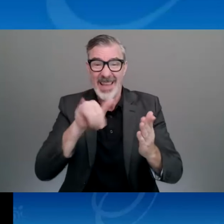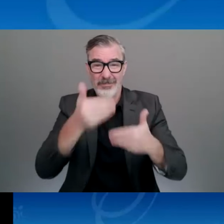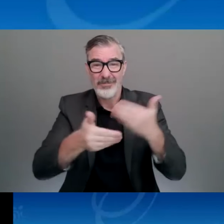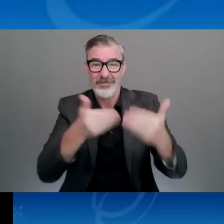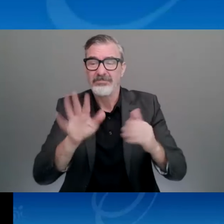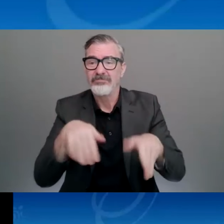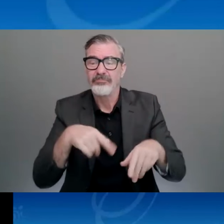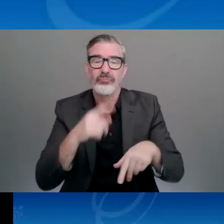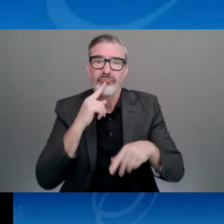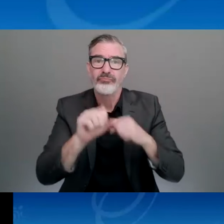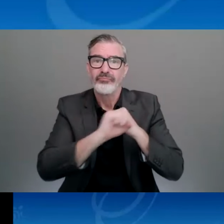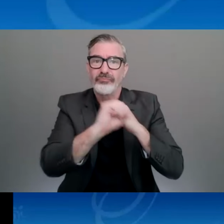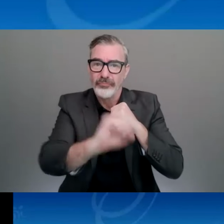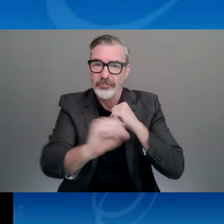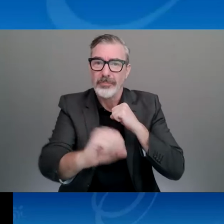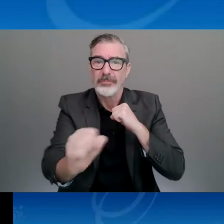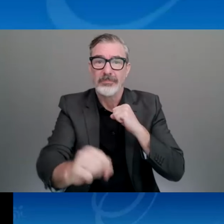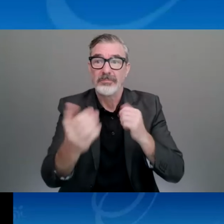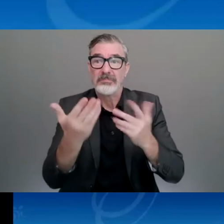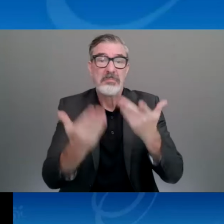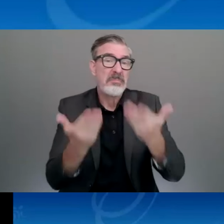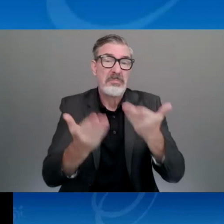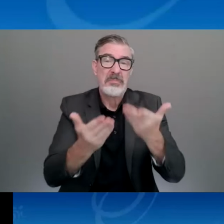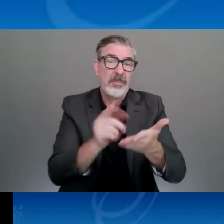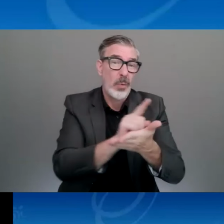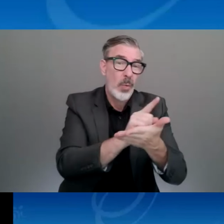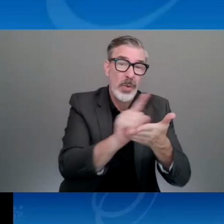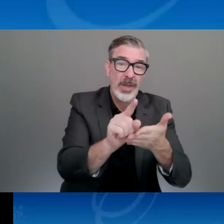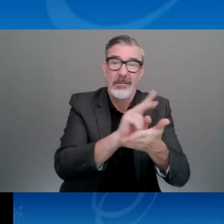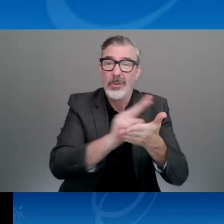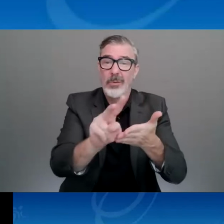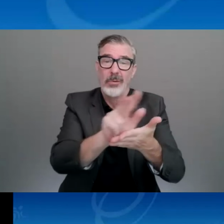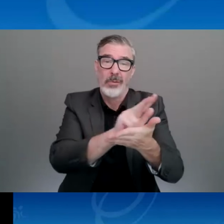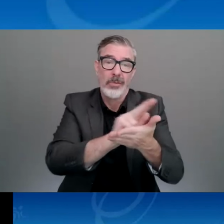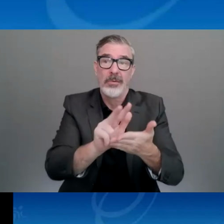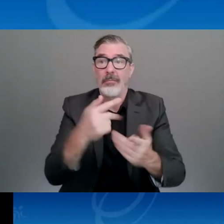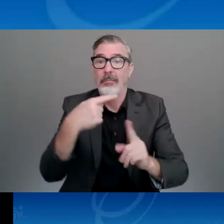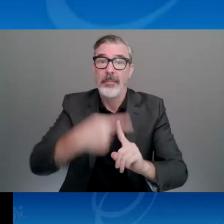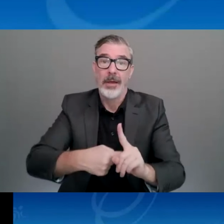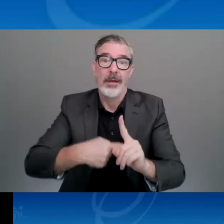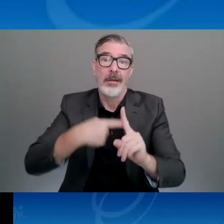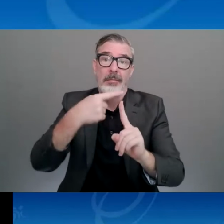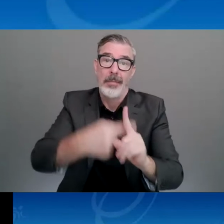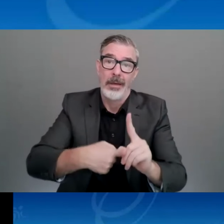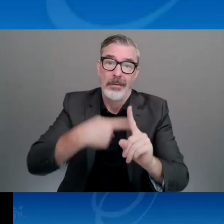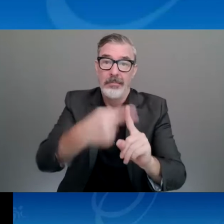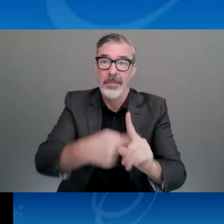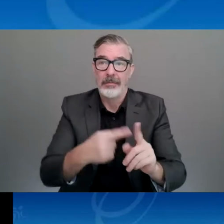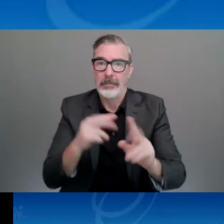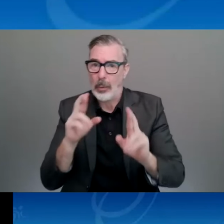Could be anywhere between a week to multiple weeks to months, hopefully not years, and